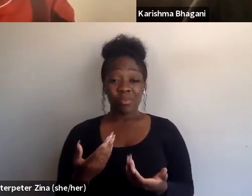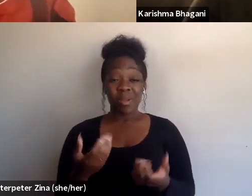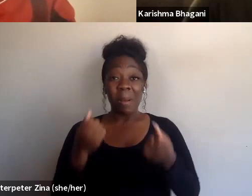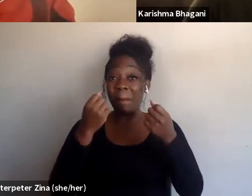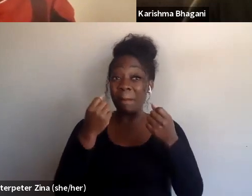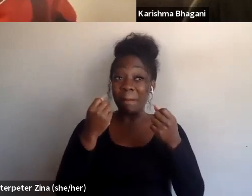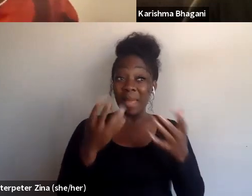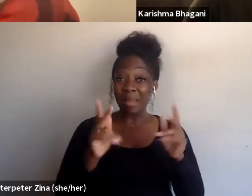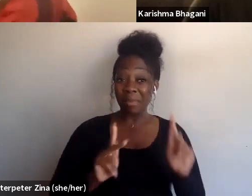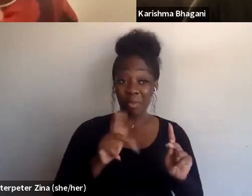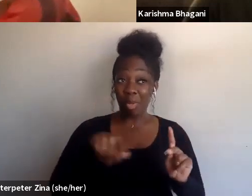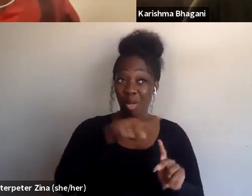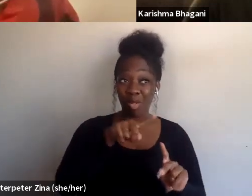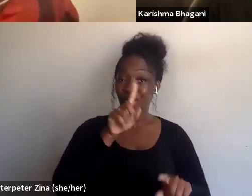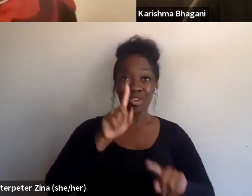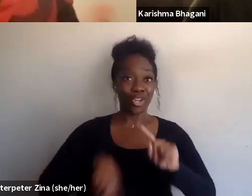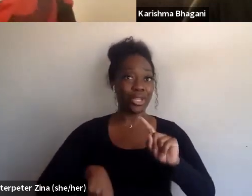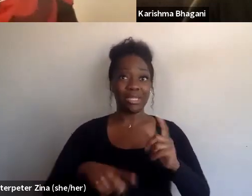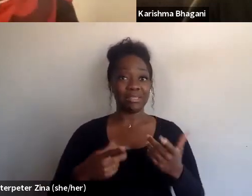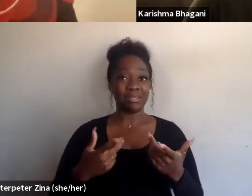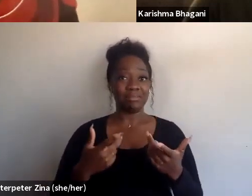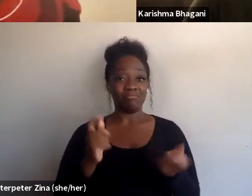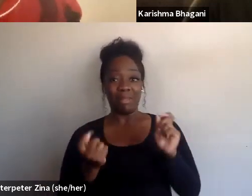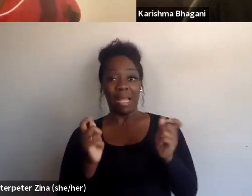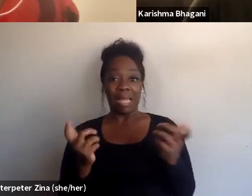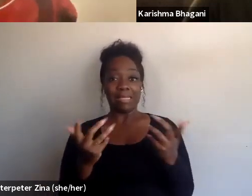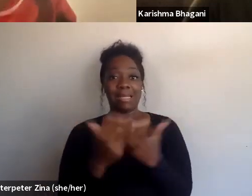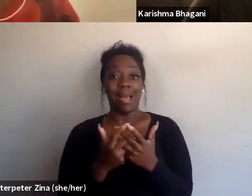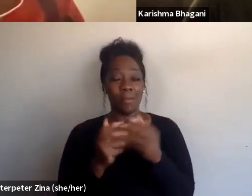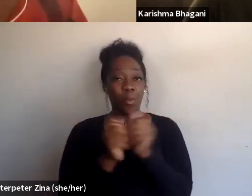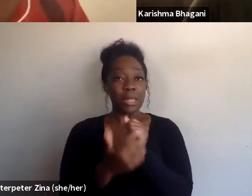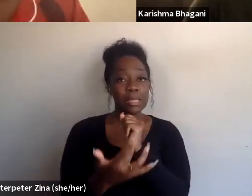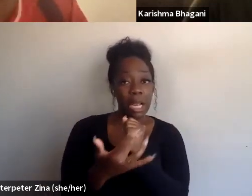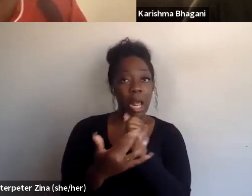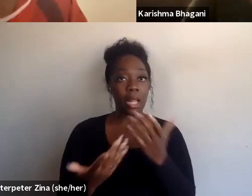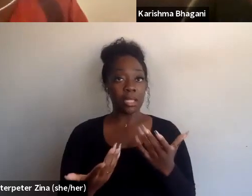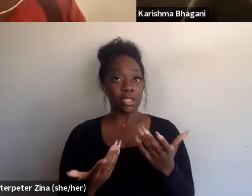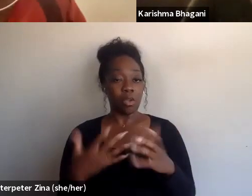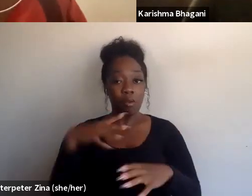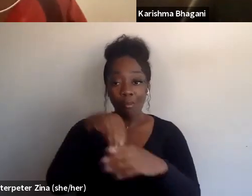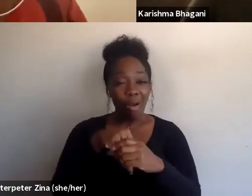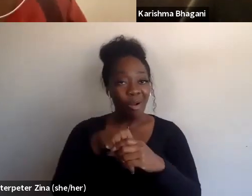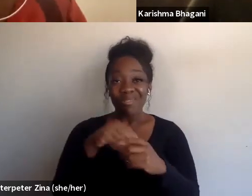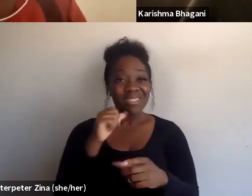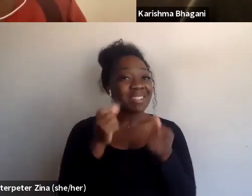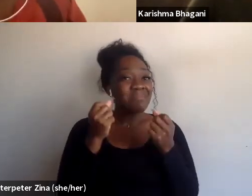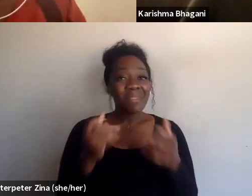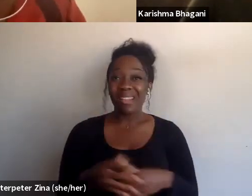not everyone was able to engage with this world that we now know. There's still a lot of theater makers